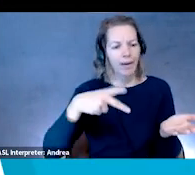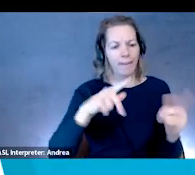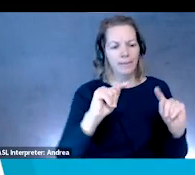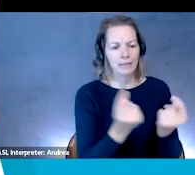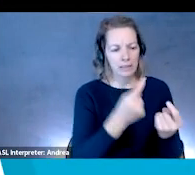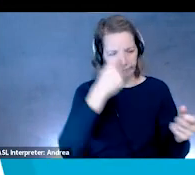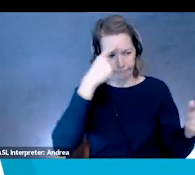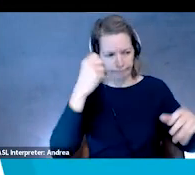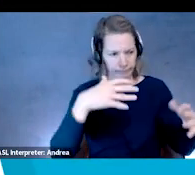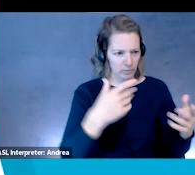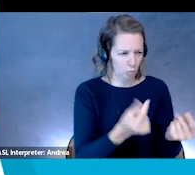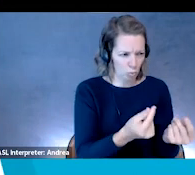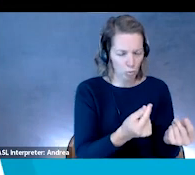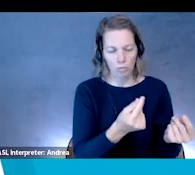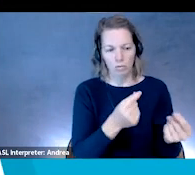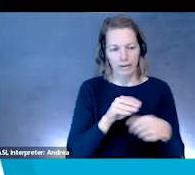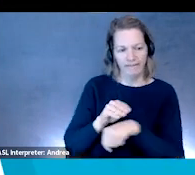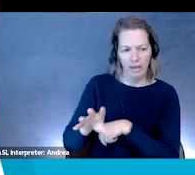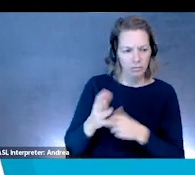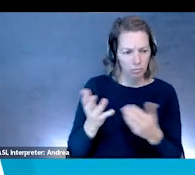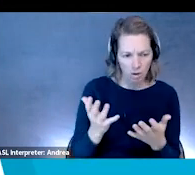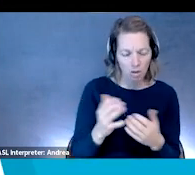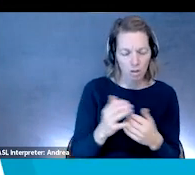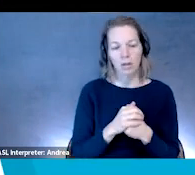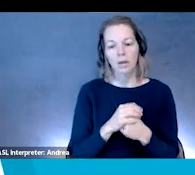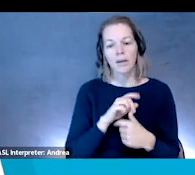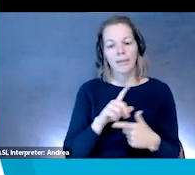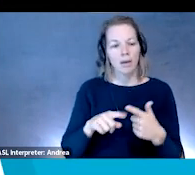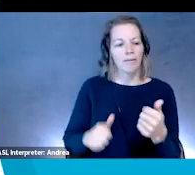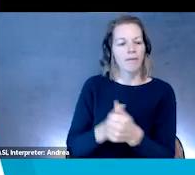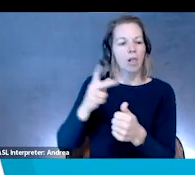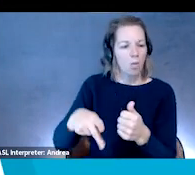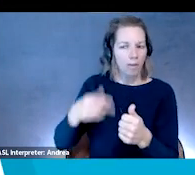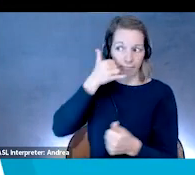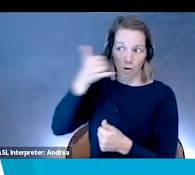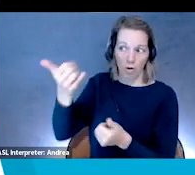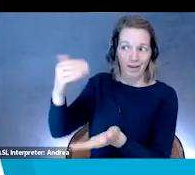MORE COMMON, WE WILL DO NEXT IS BRING OUR NOTES TO THE CAP TEAM AND WE'LL